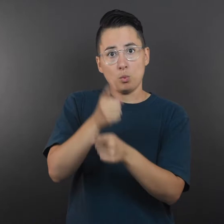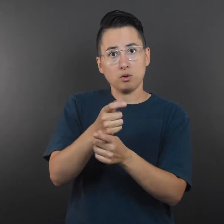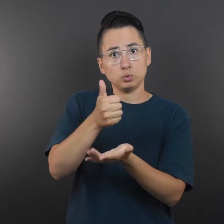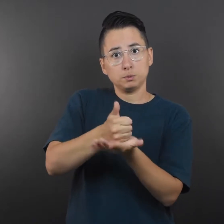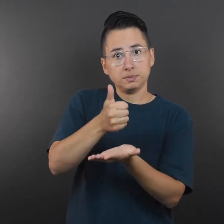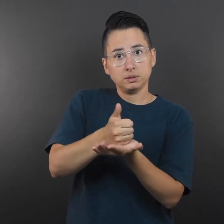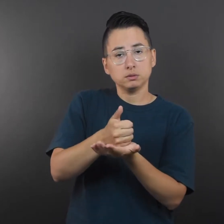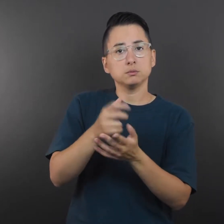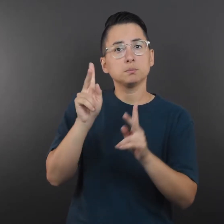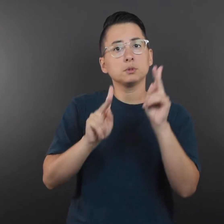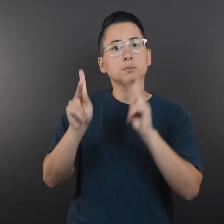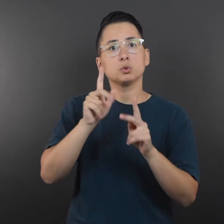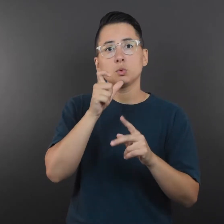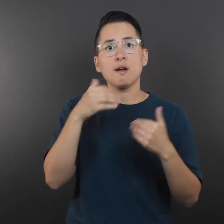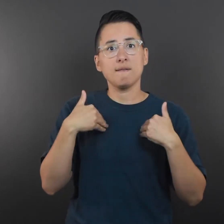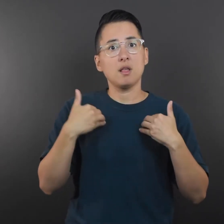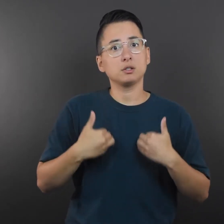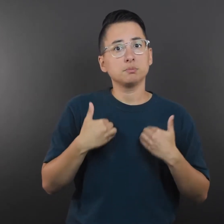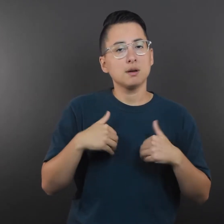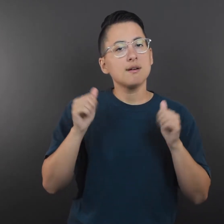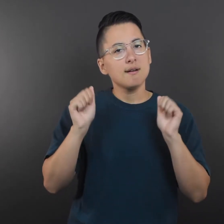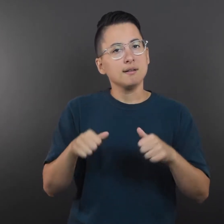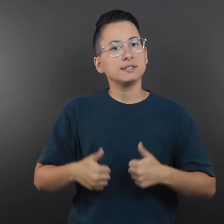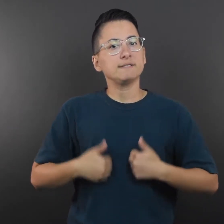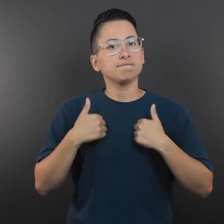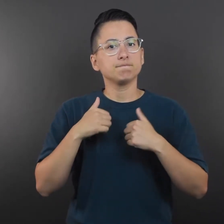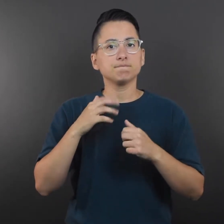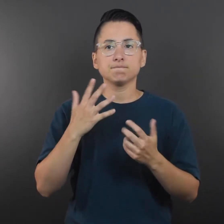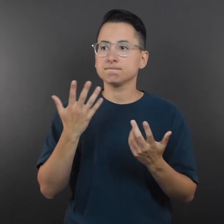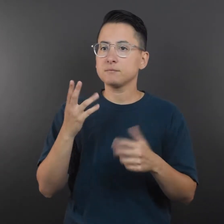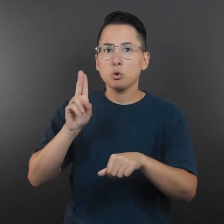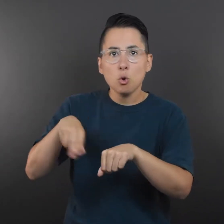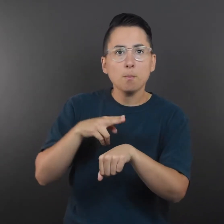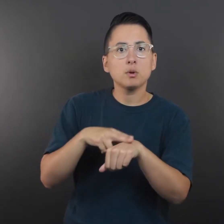people who have asthma can live normal, healthy lives.